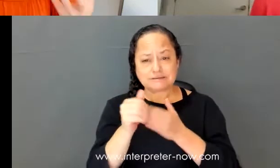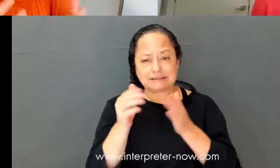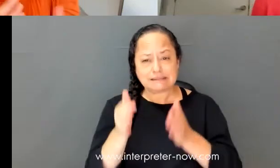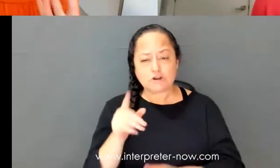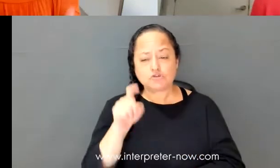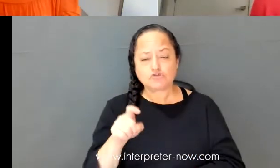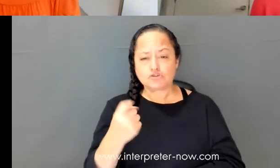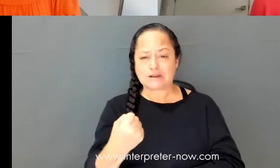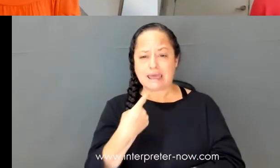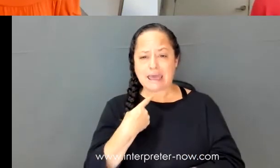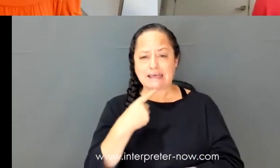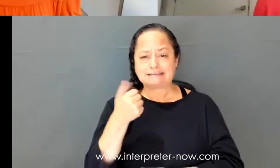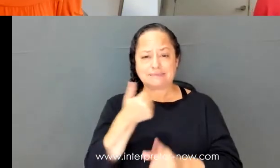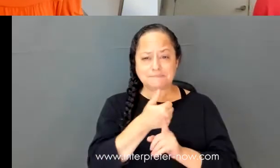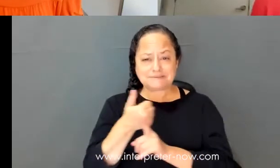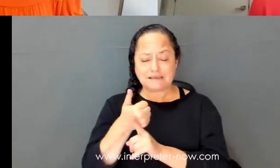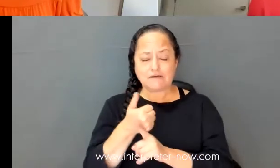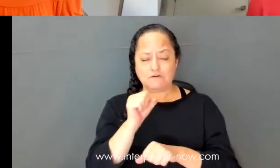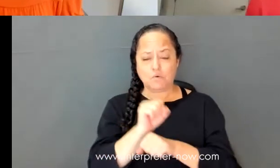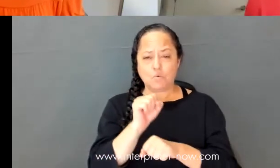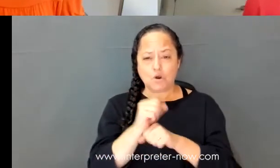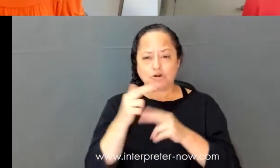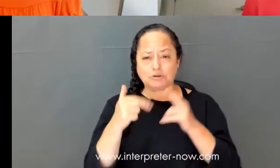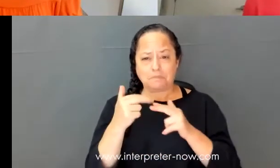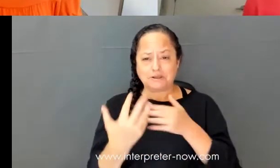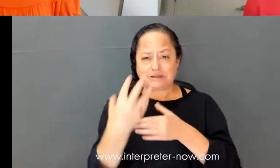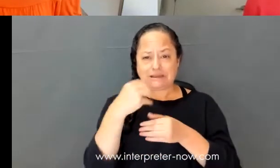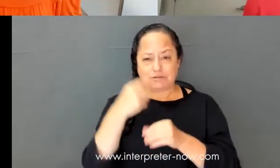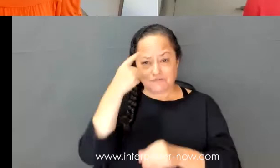they work to build an inclusive mindset? Yeah.